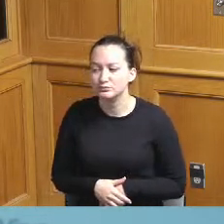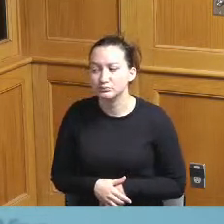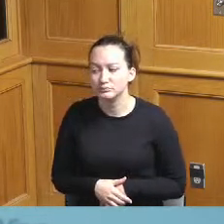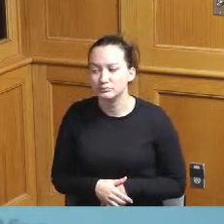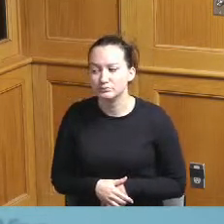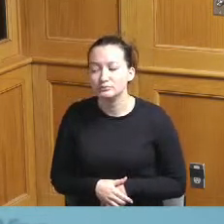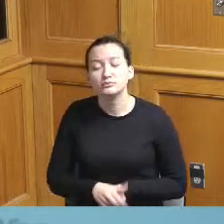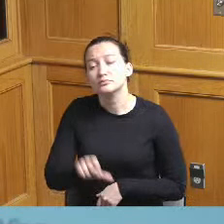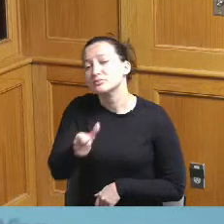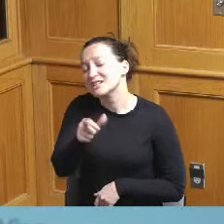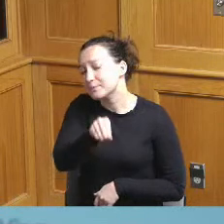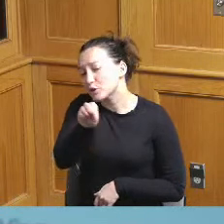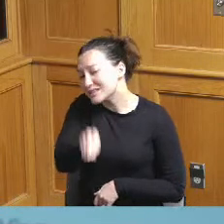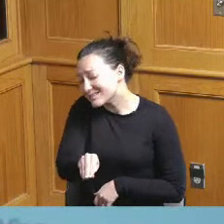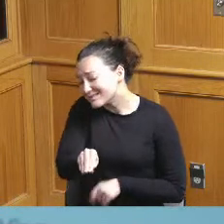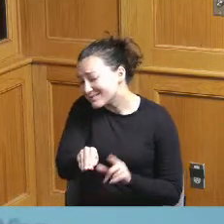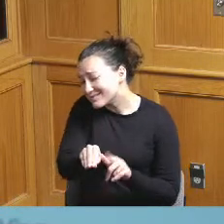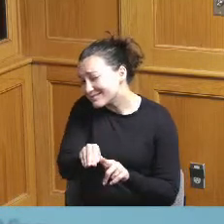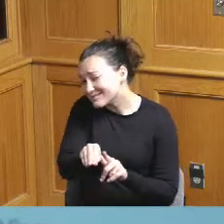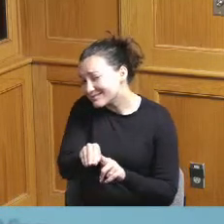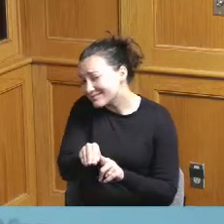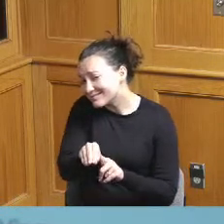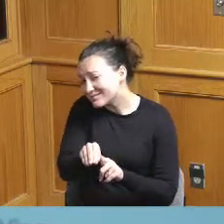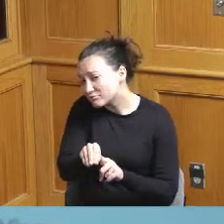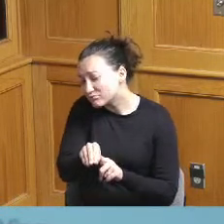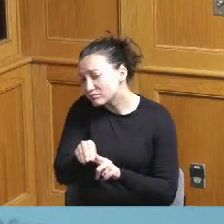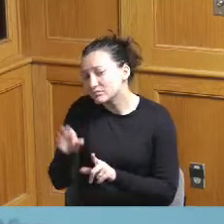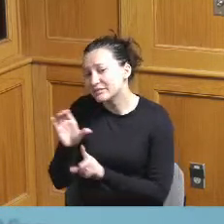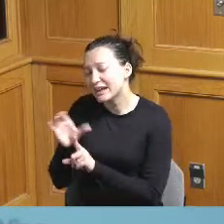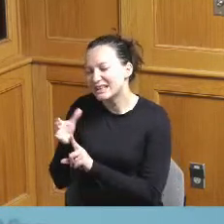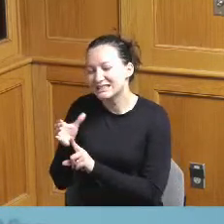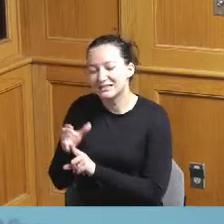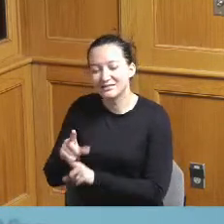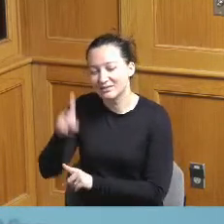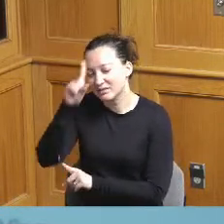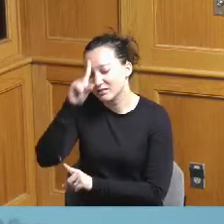10 percent of our cases filed in the mental health court in 2020